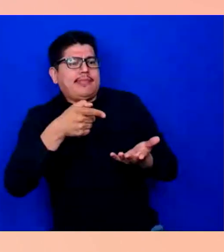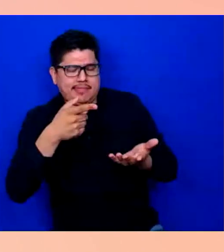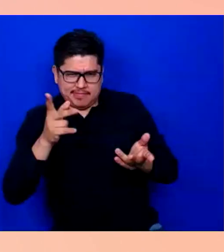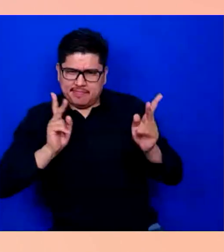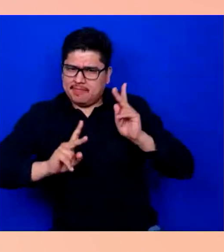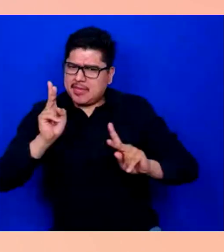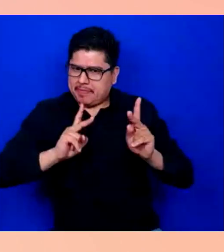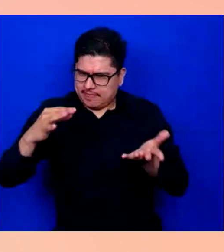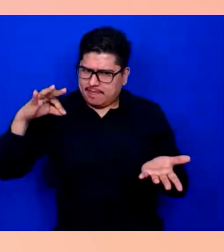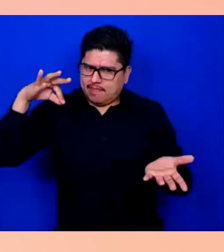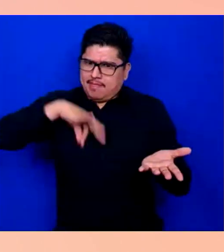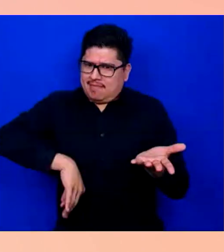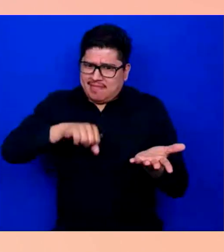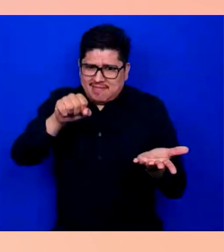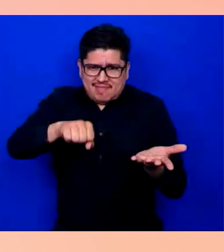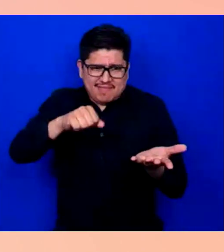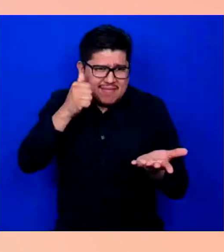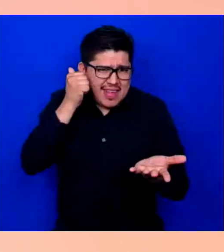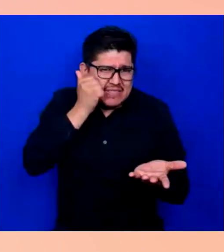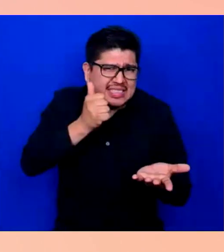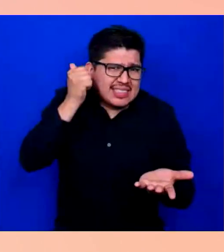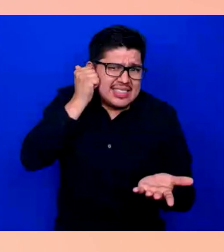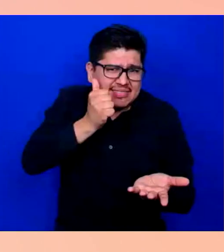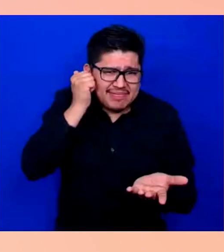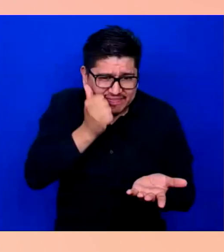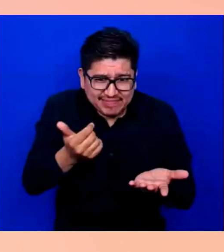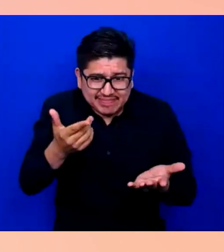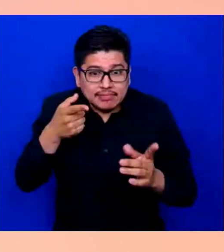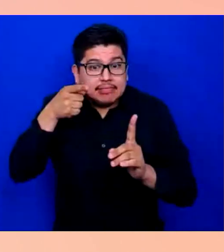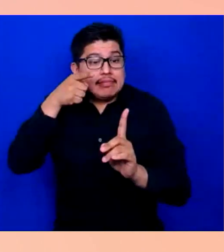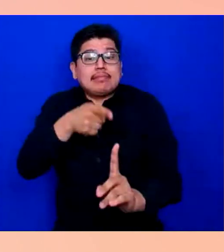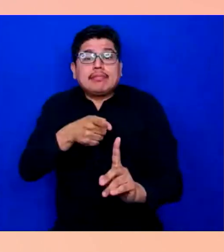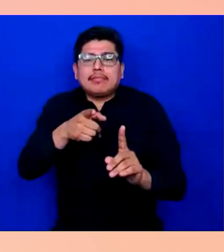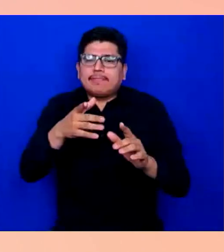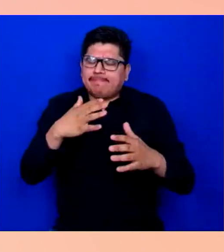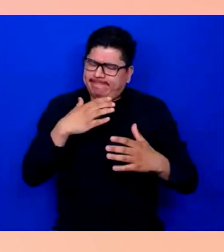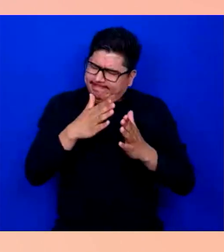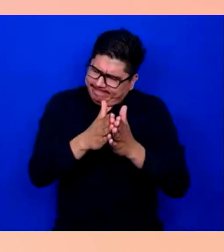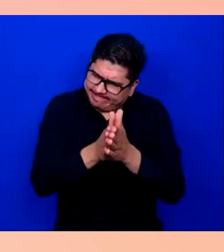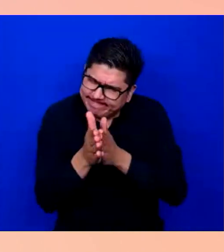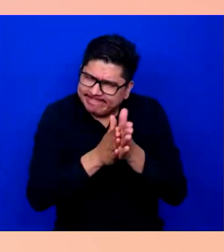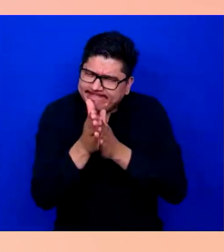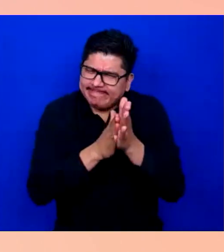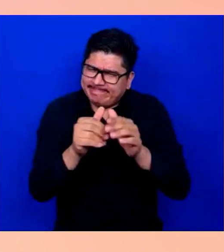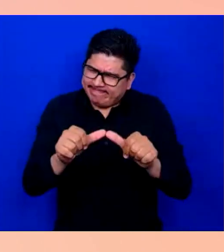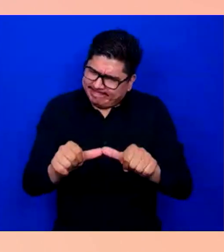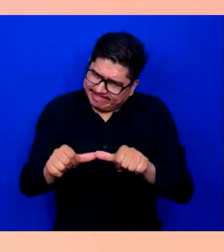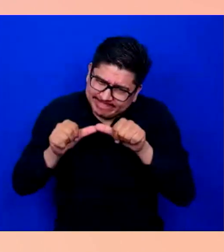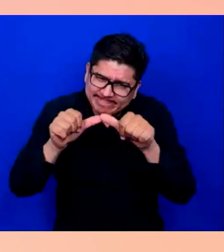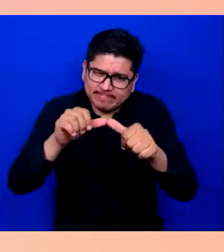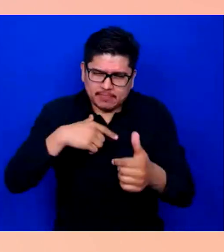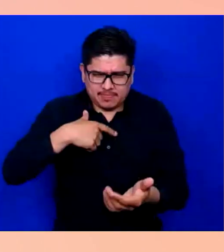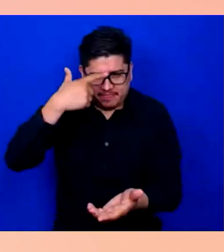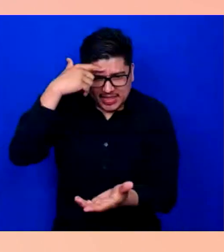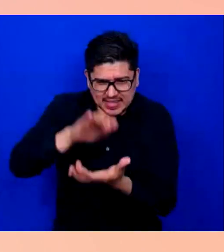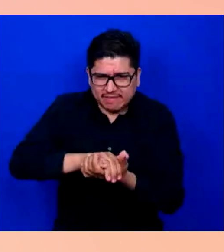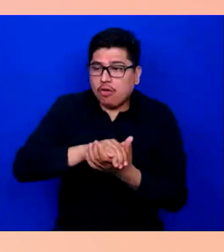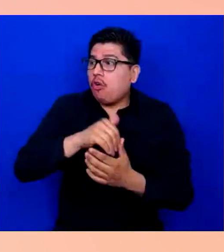I needed something like this to keep my passions alive. I believe that a lot of other people with disabilities who can't